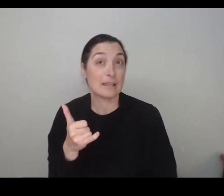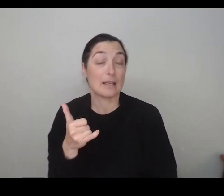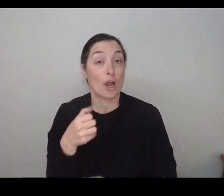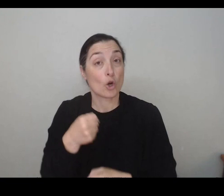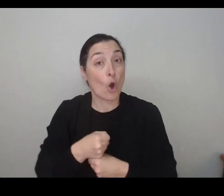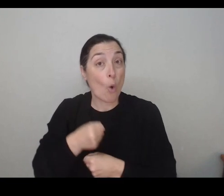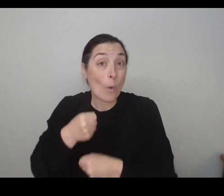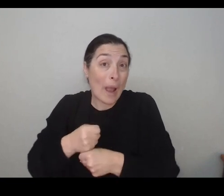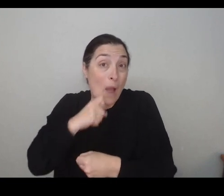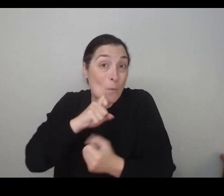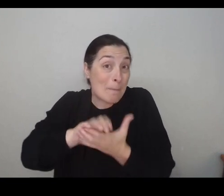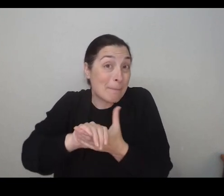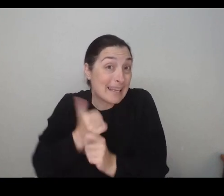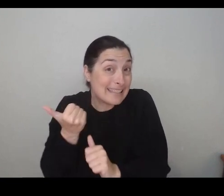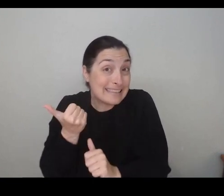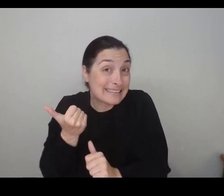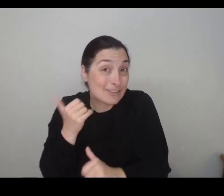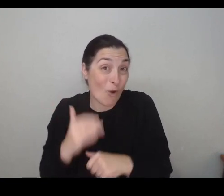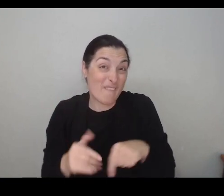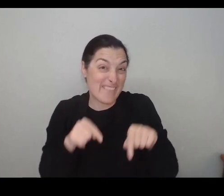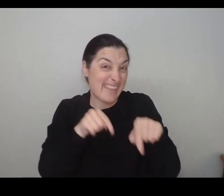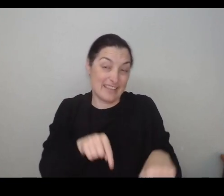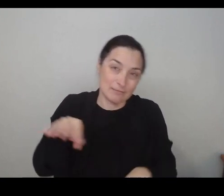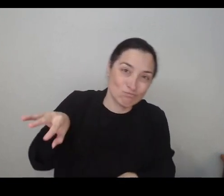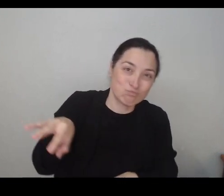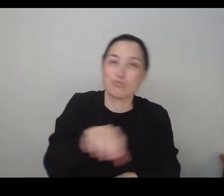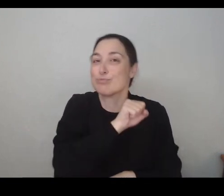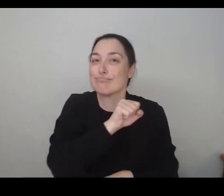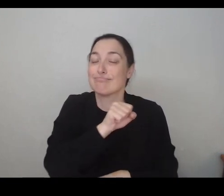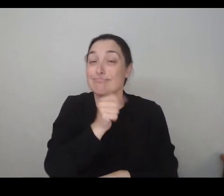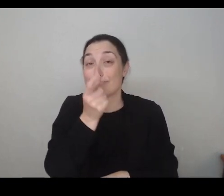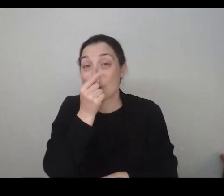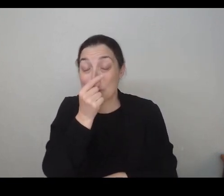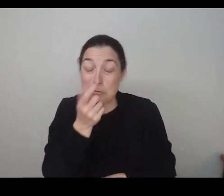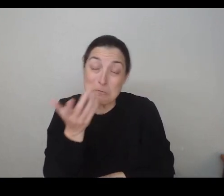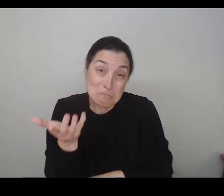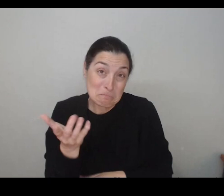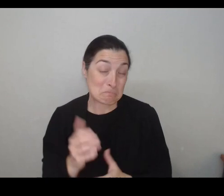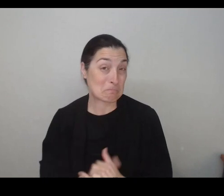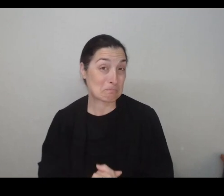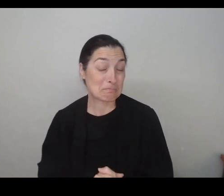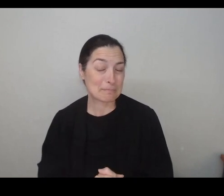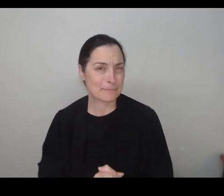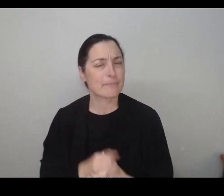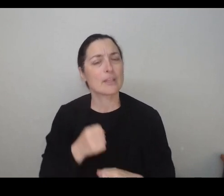by this reappropriation by these two artists. Gauguin's name and work...